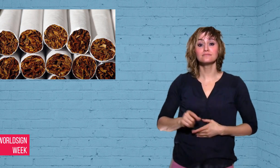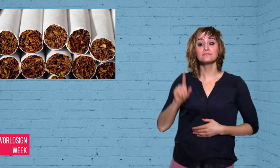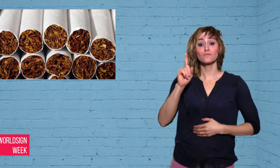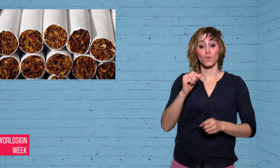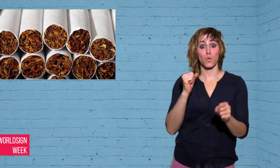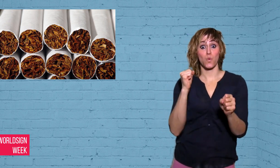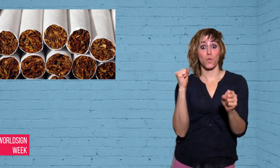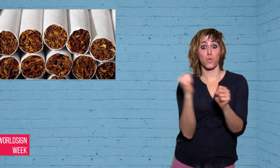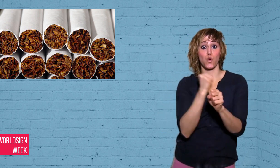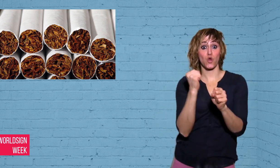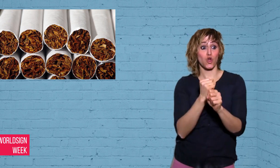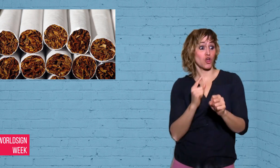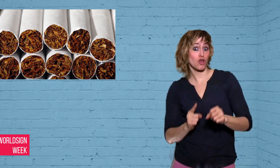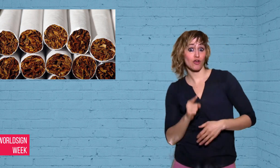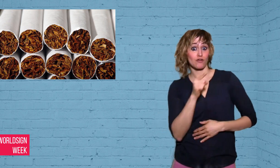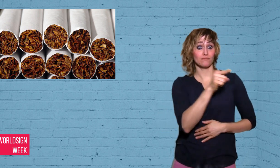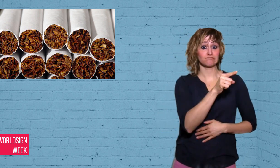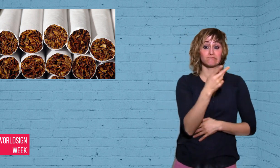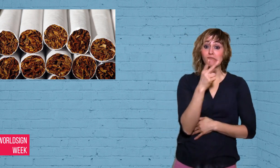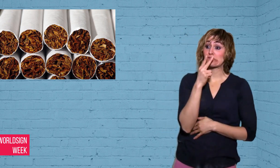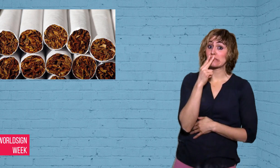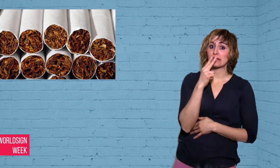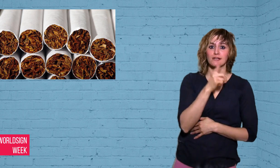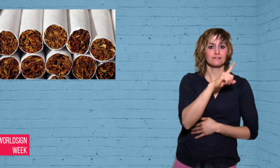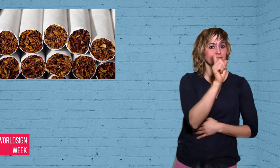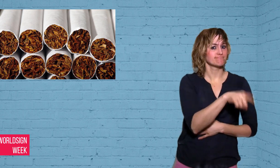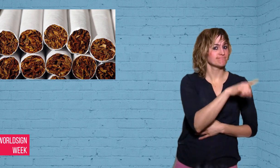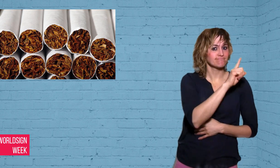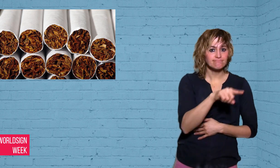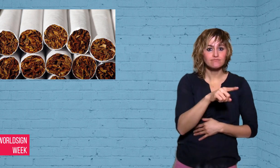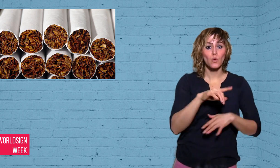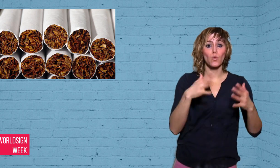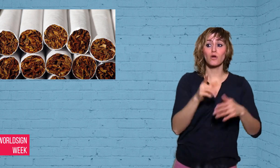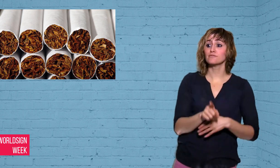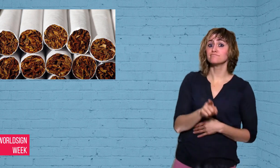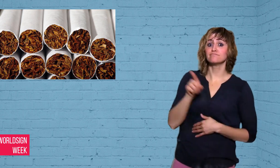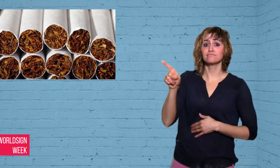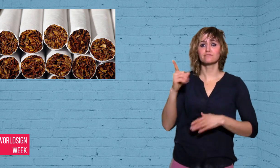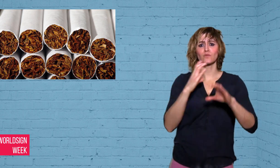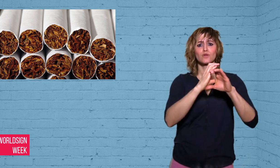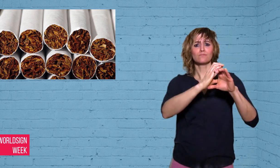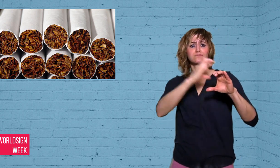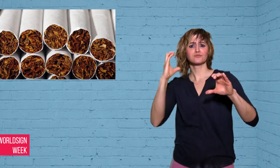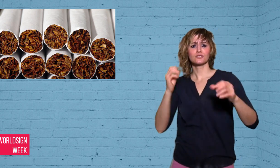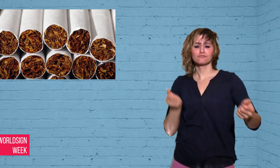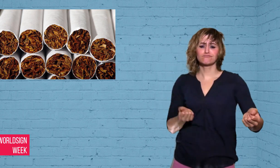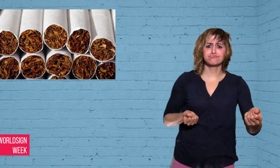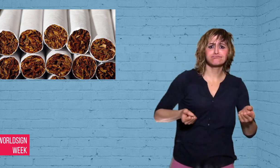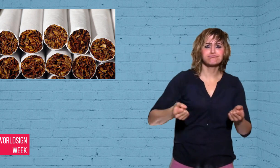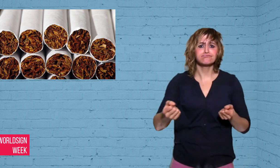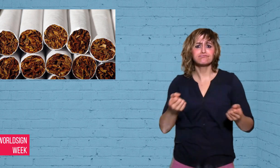Smoking in workplaces and public